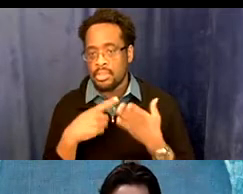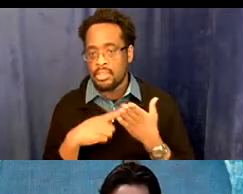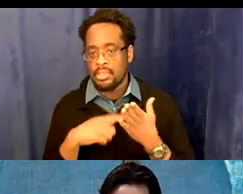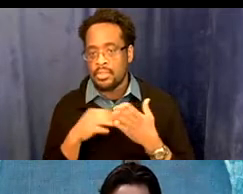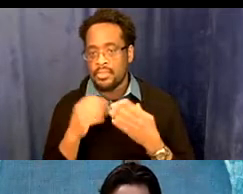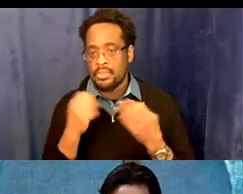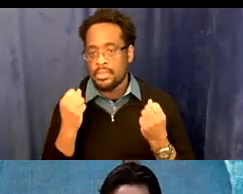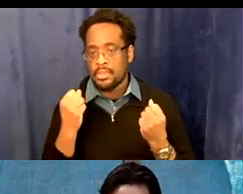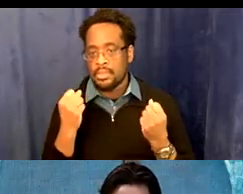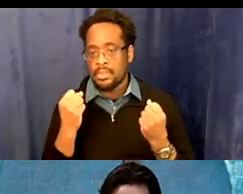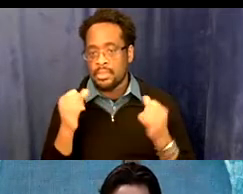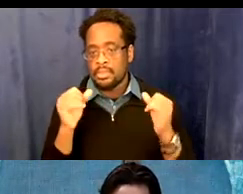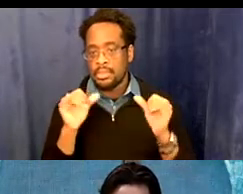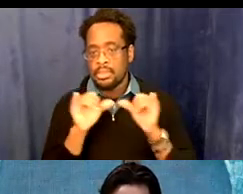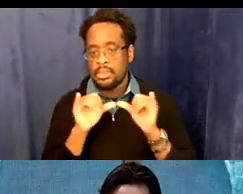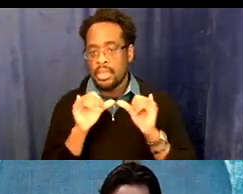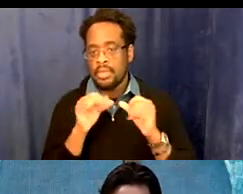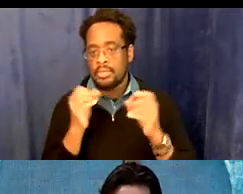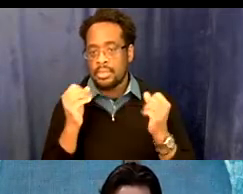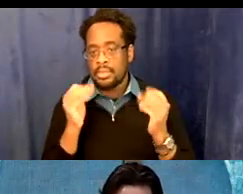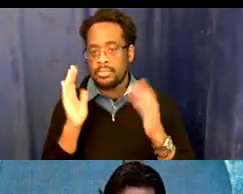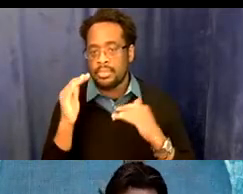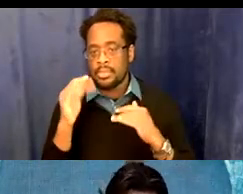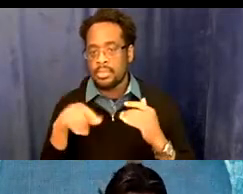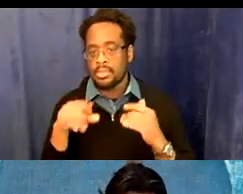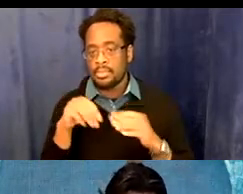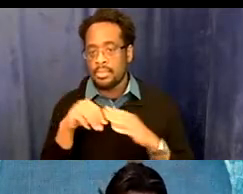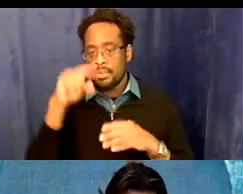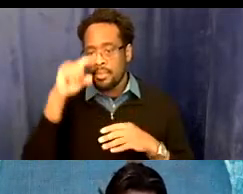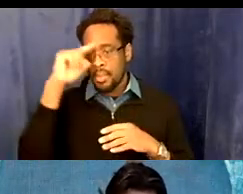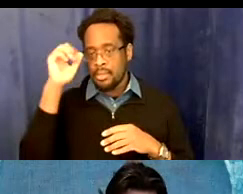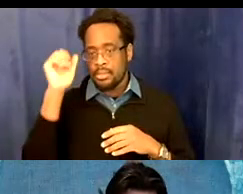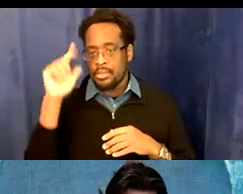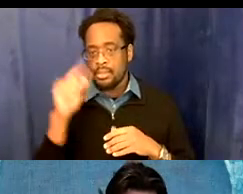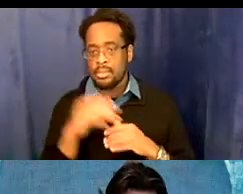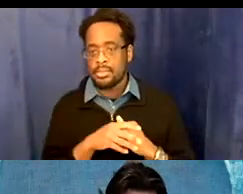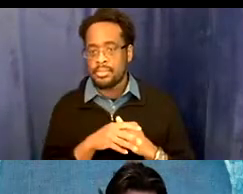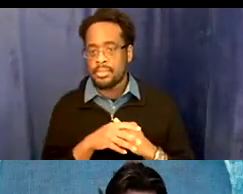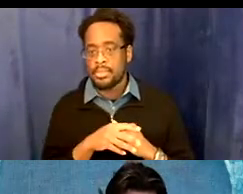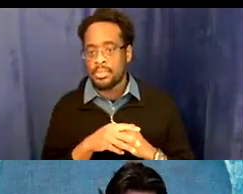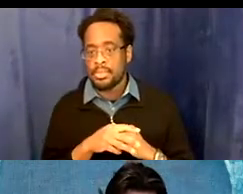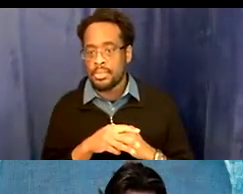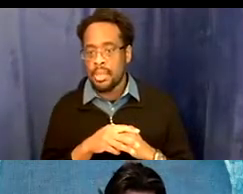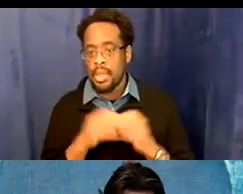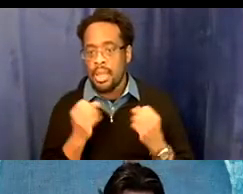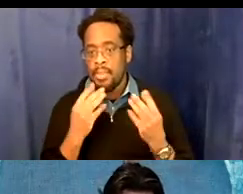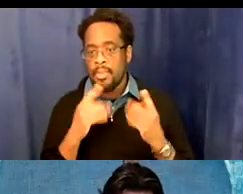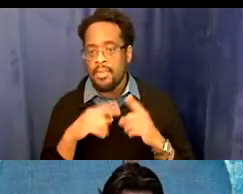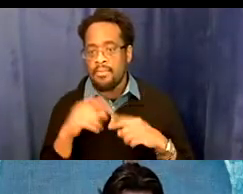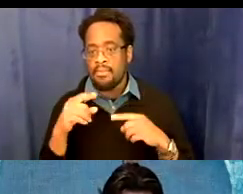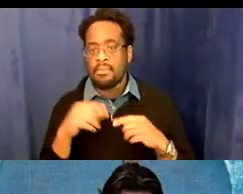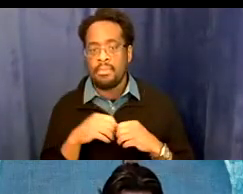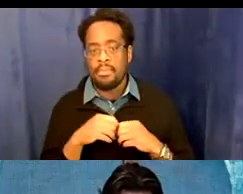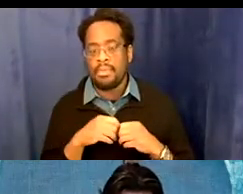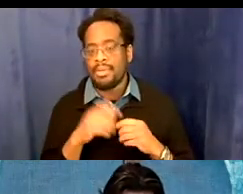okay she says i'm deaf and she signs